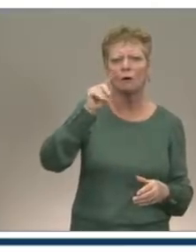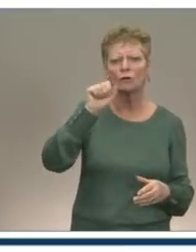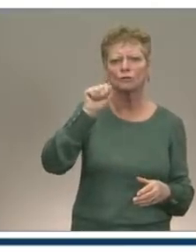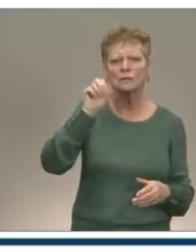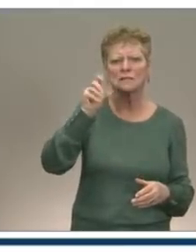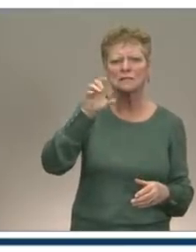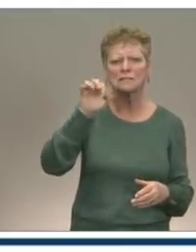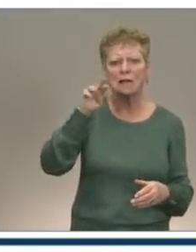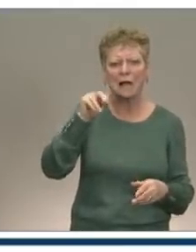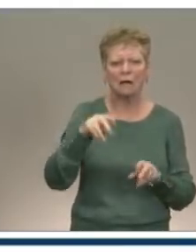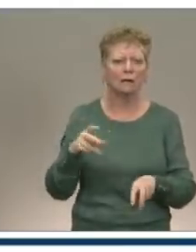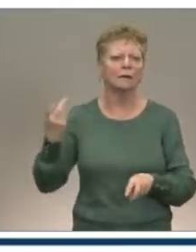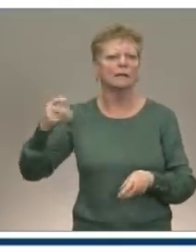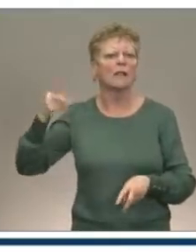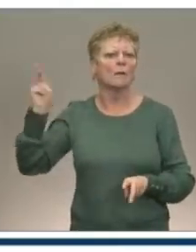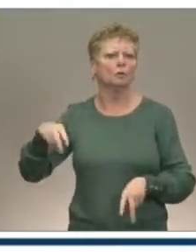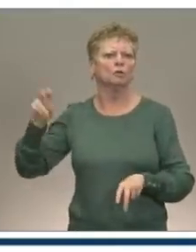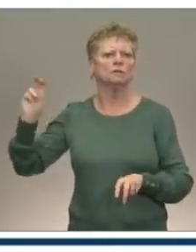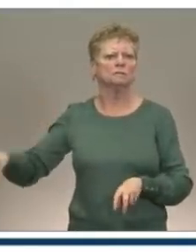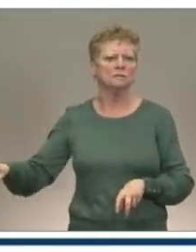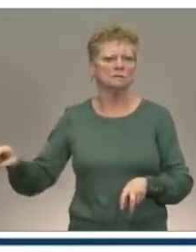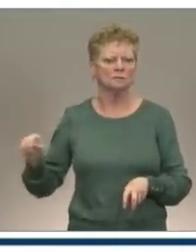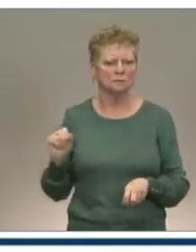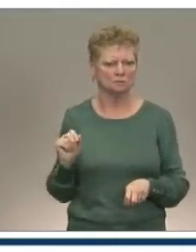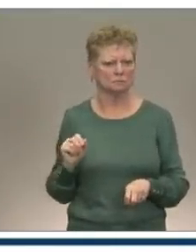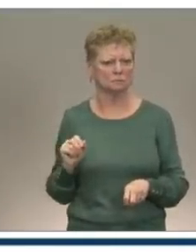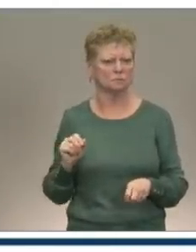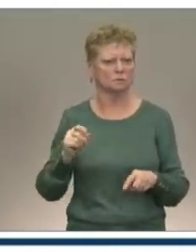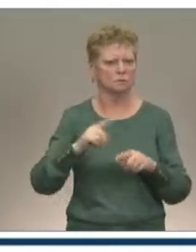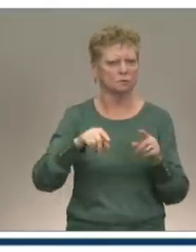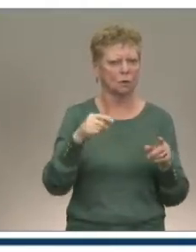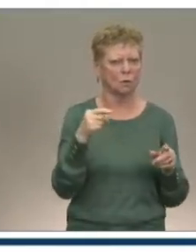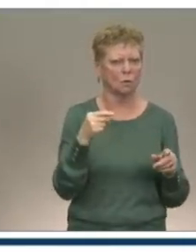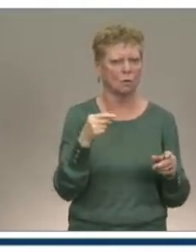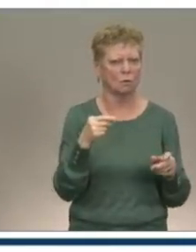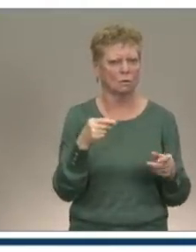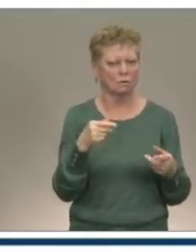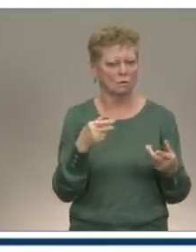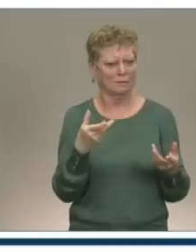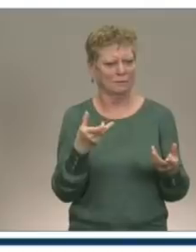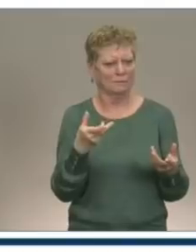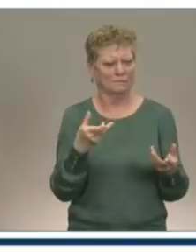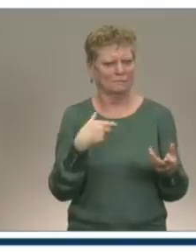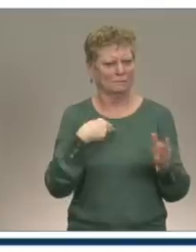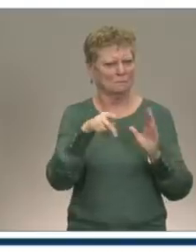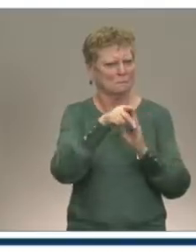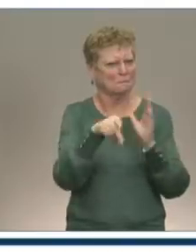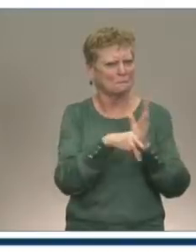waiting there so these policies do have ugly societal consequences at the same time we know